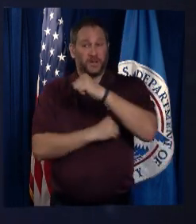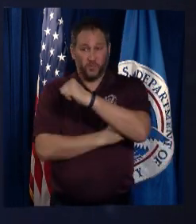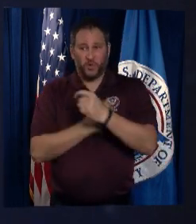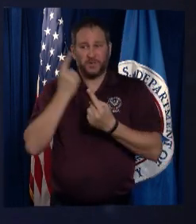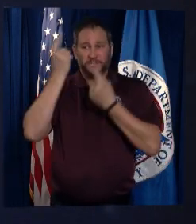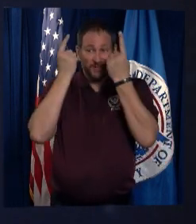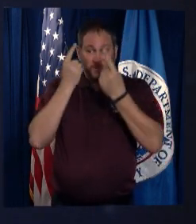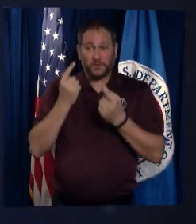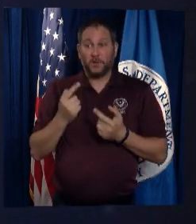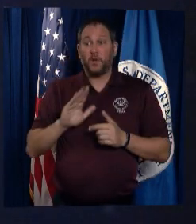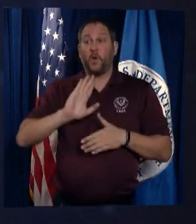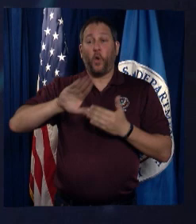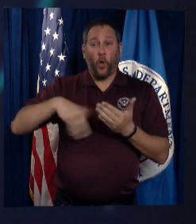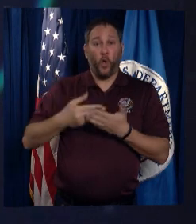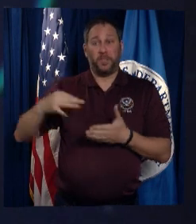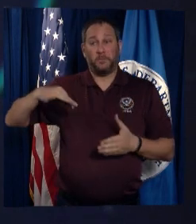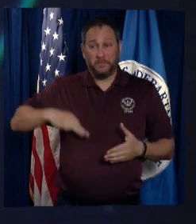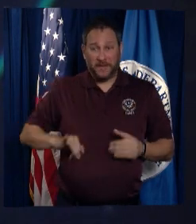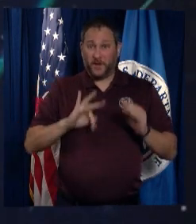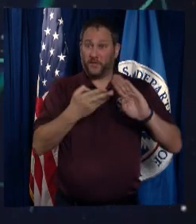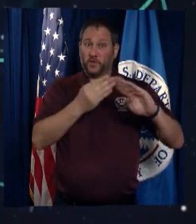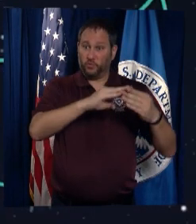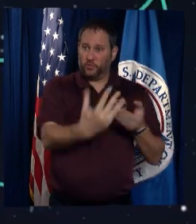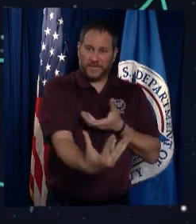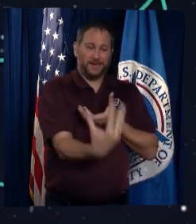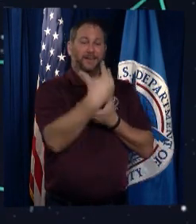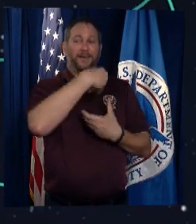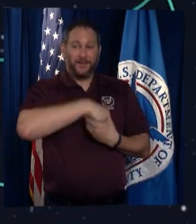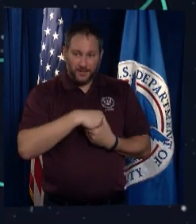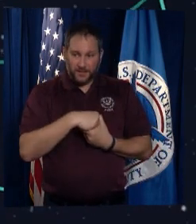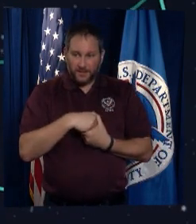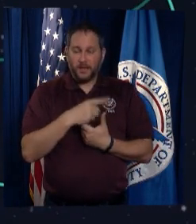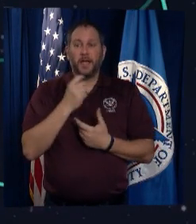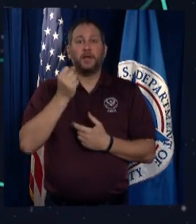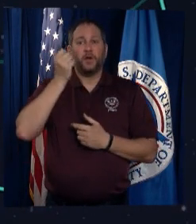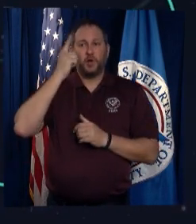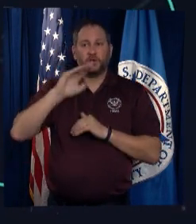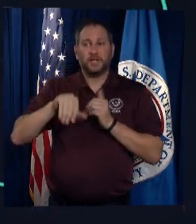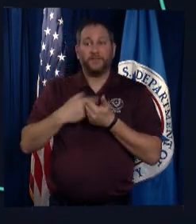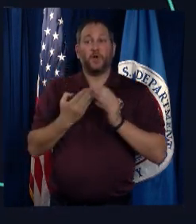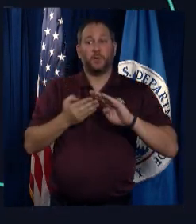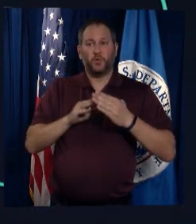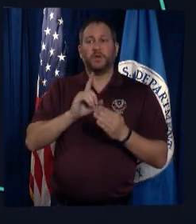Government is one of many centers. This whole community framework would permit